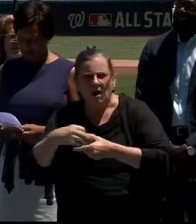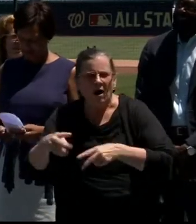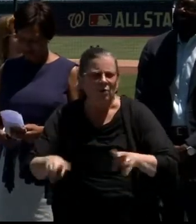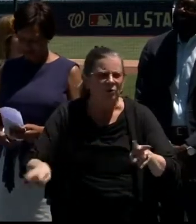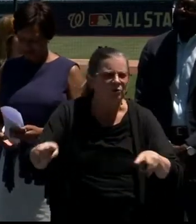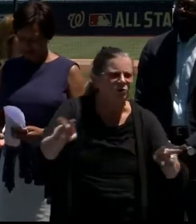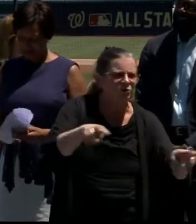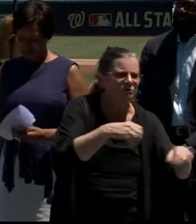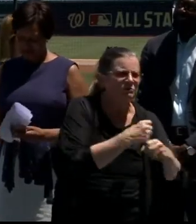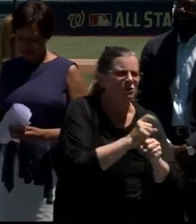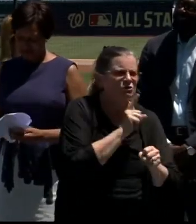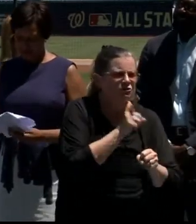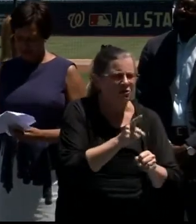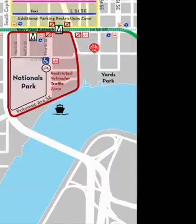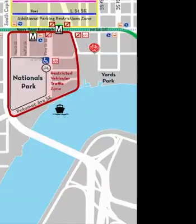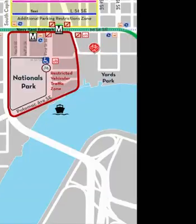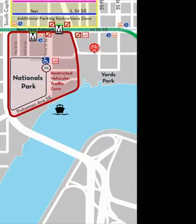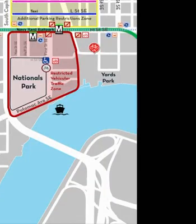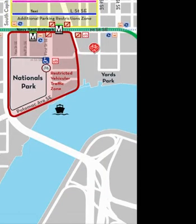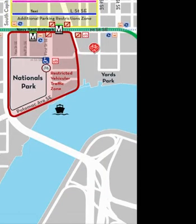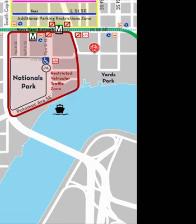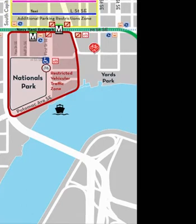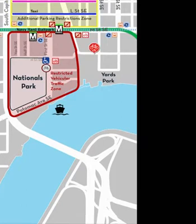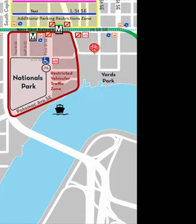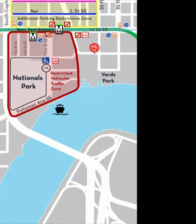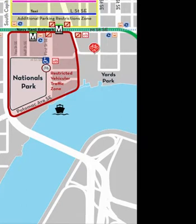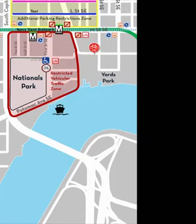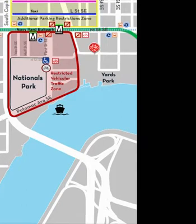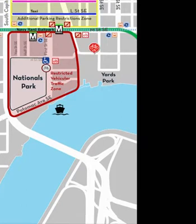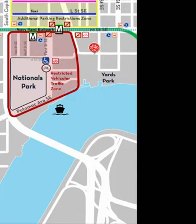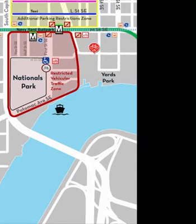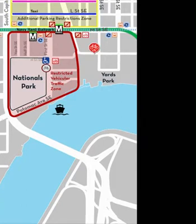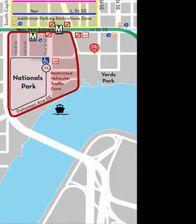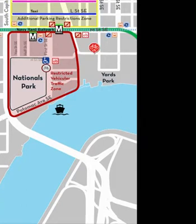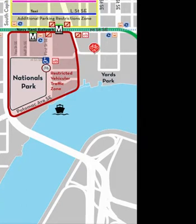NETWORK COMPANIES LYFT UBER AND VIA WILL BE SETTING UP